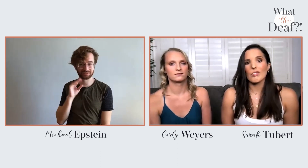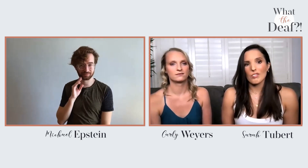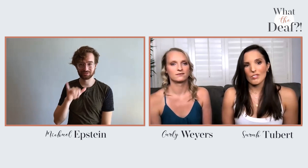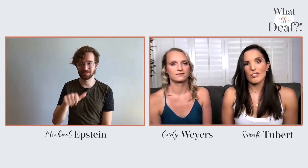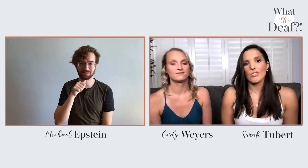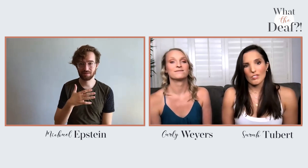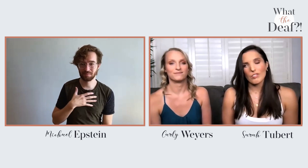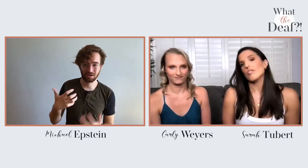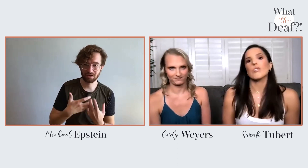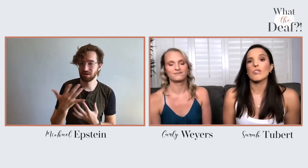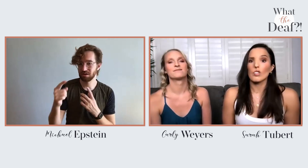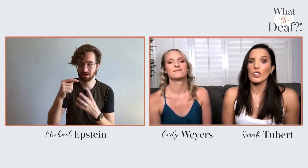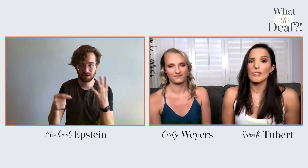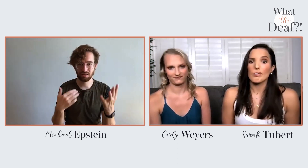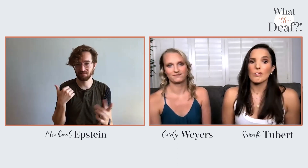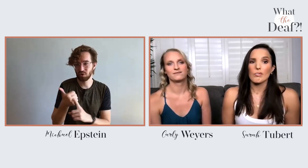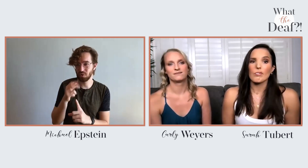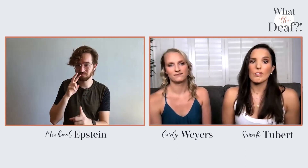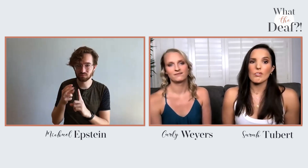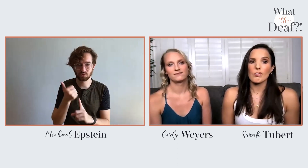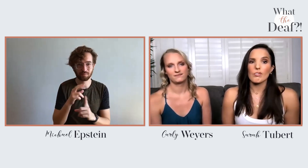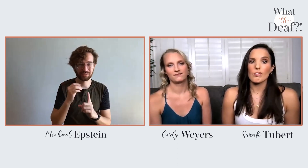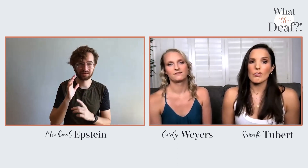That's not the experience I've lived", everyone has their own view.